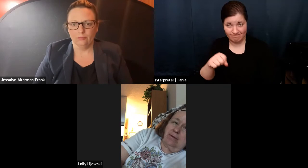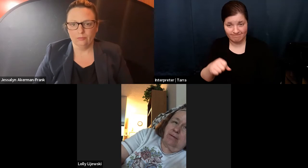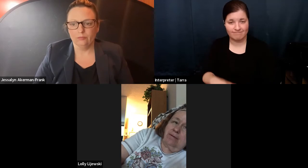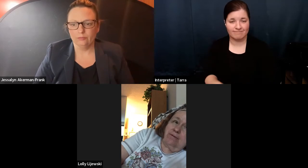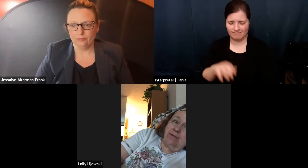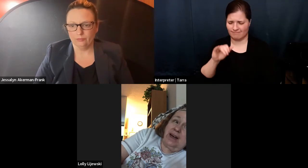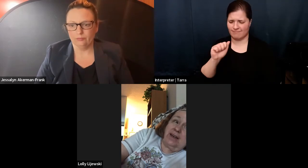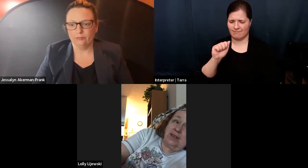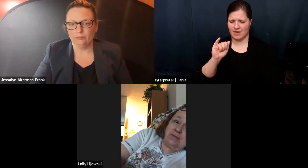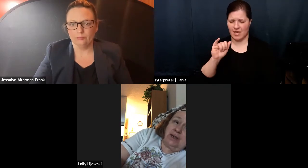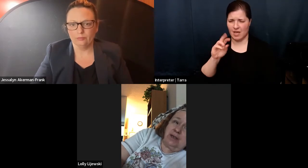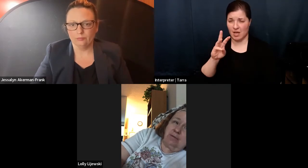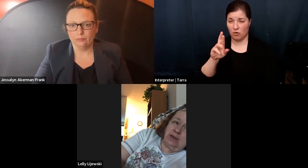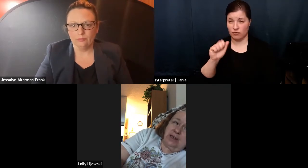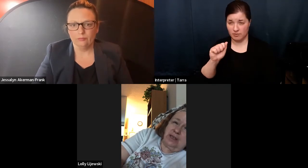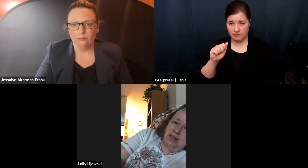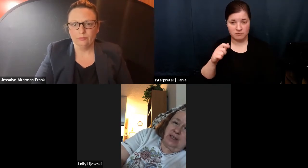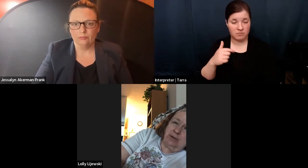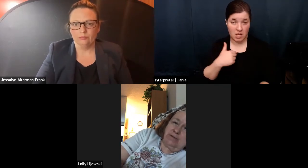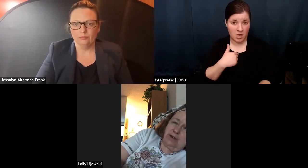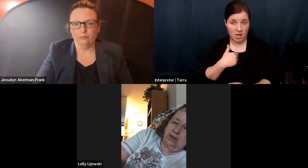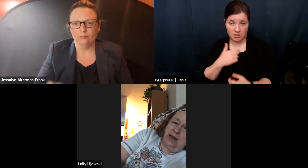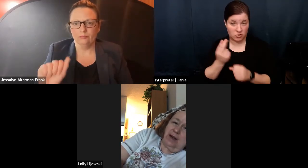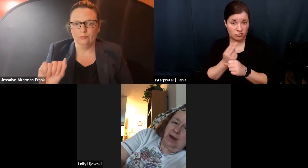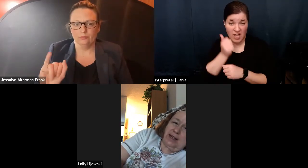I use Aira every day.